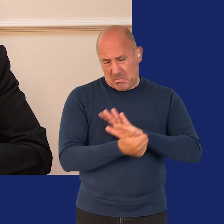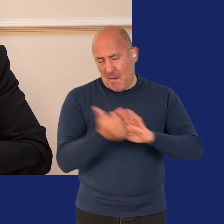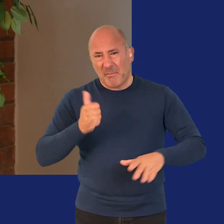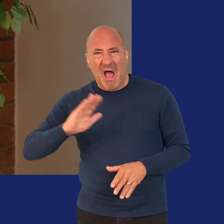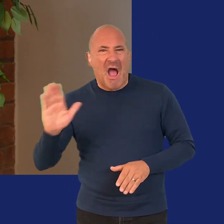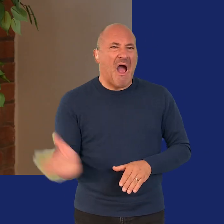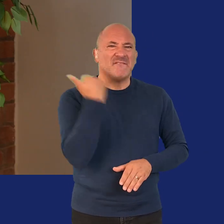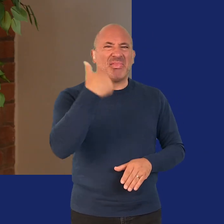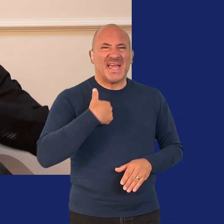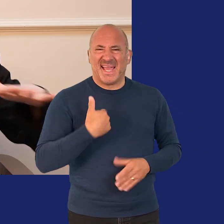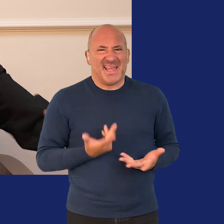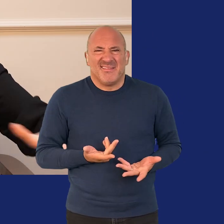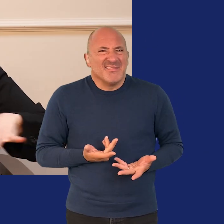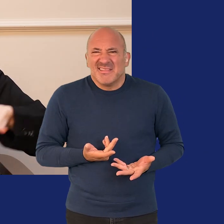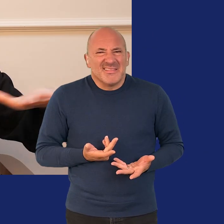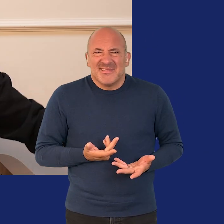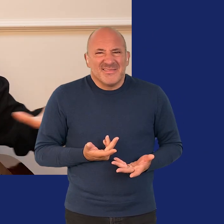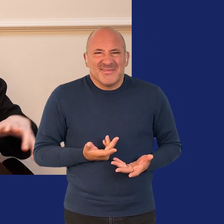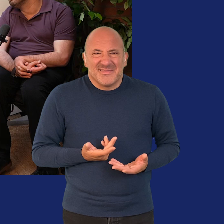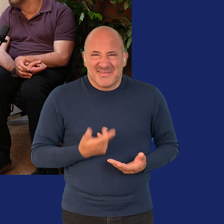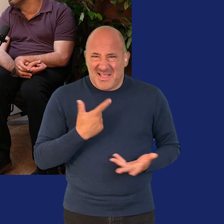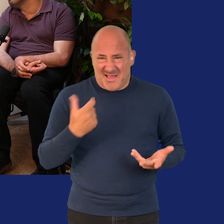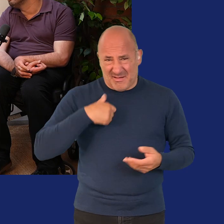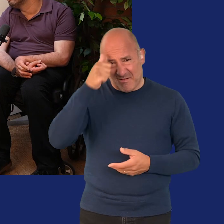person of all trades, you know, I don't have to know everything, actually, can